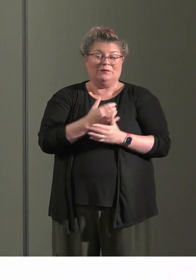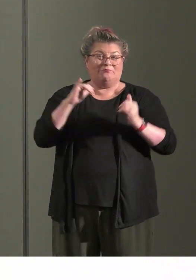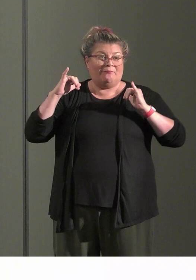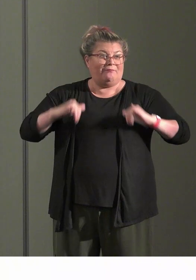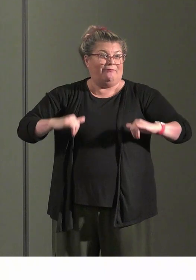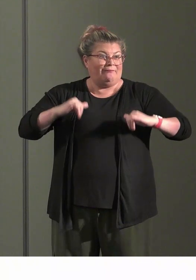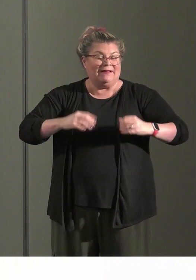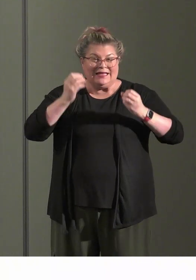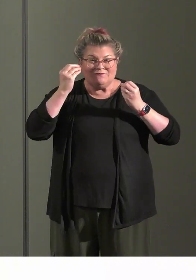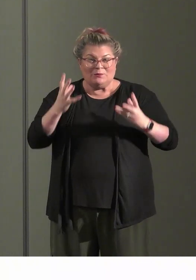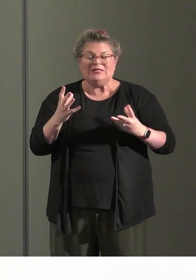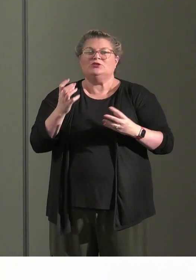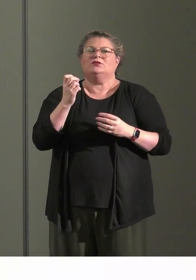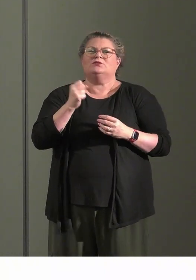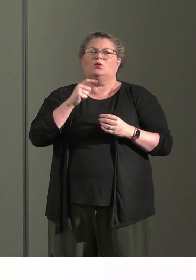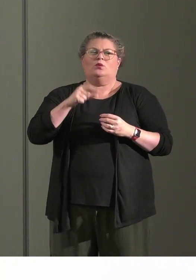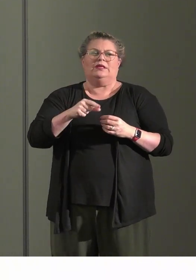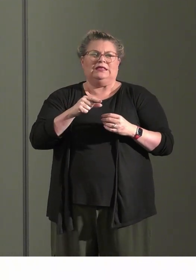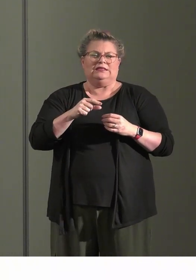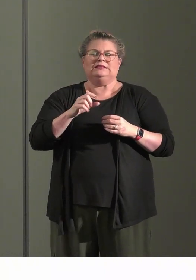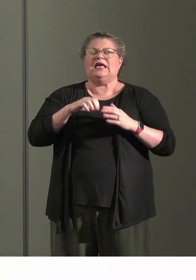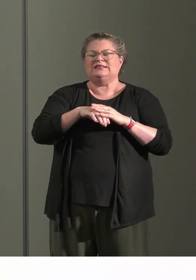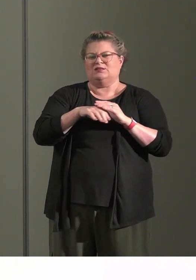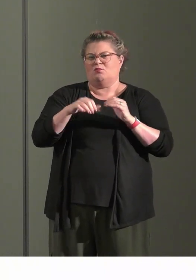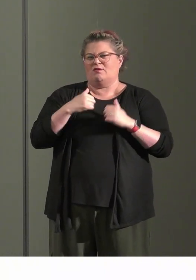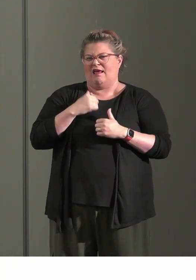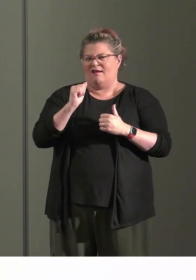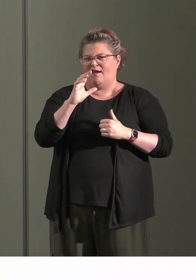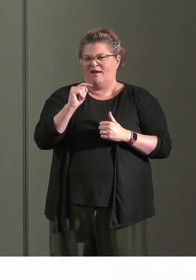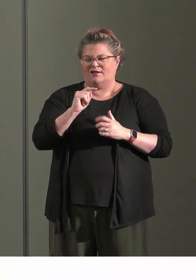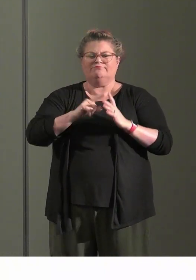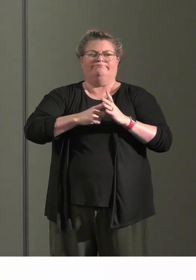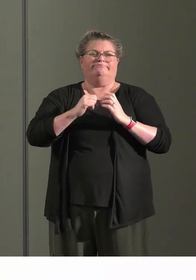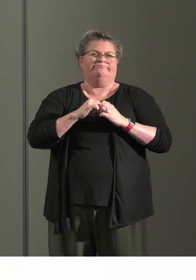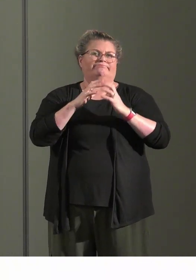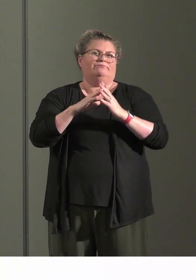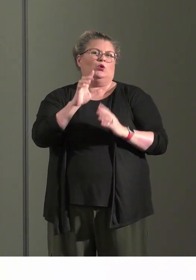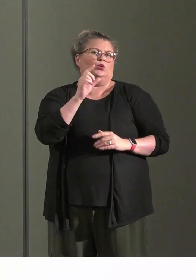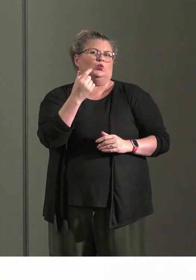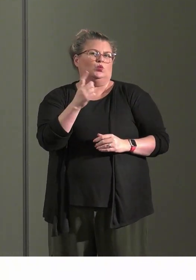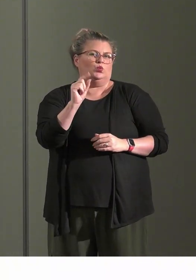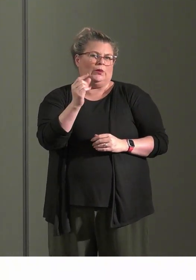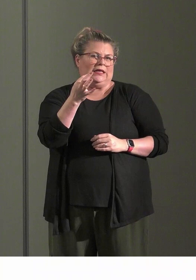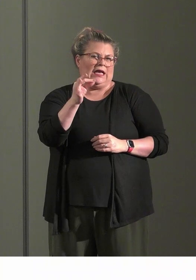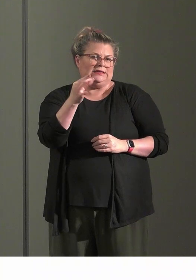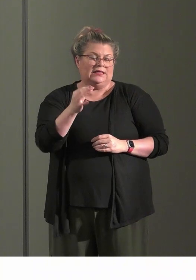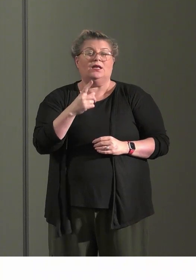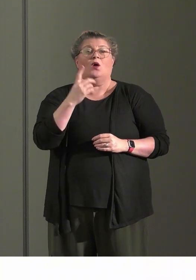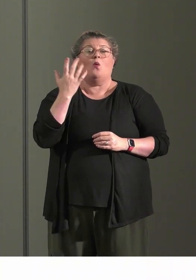Canada Act came into force 2019 it came about as a result of consultation with the community